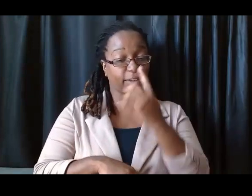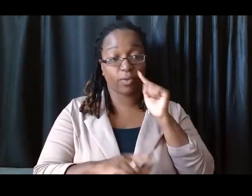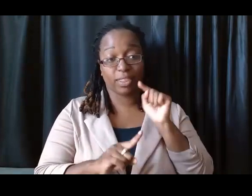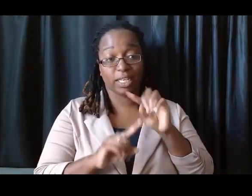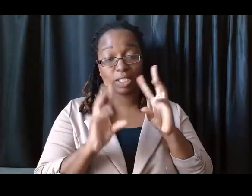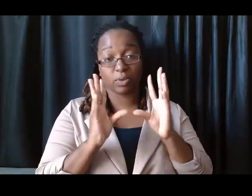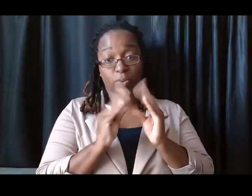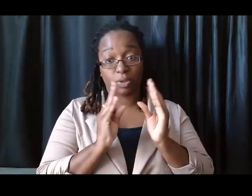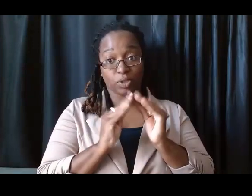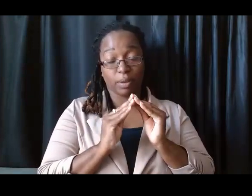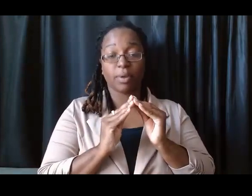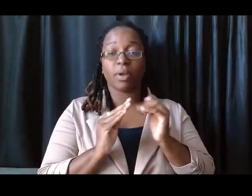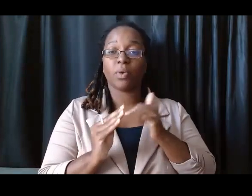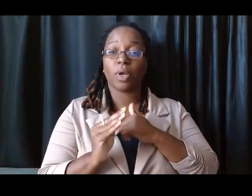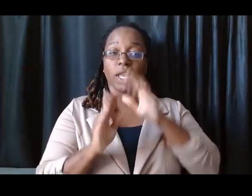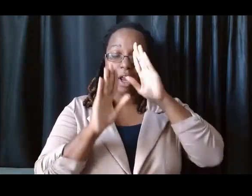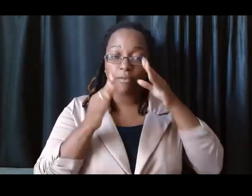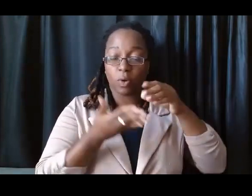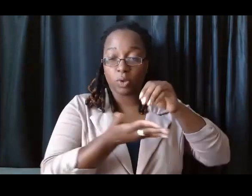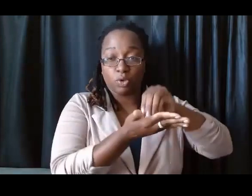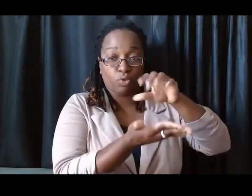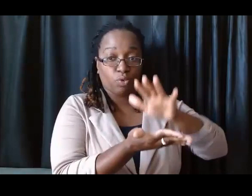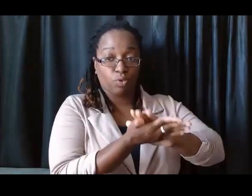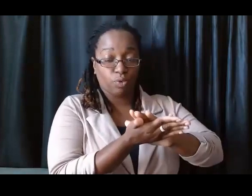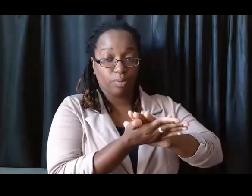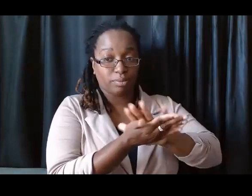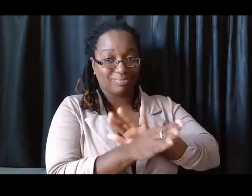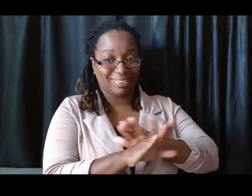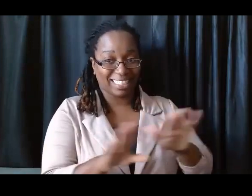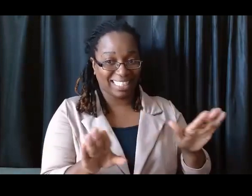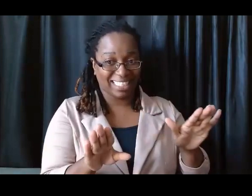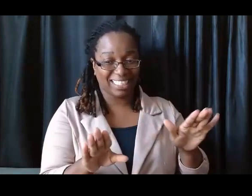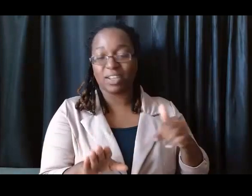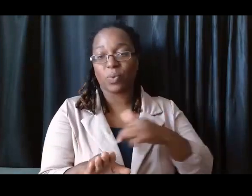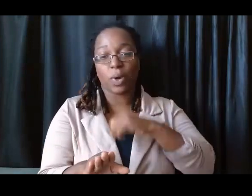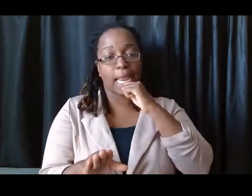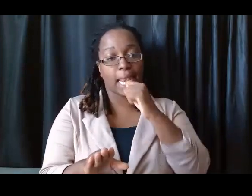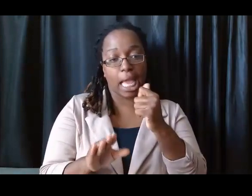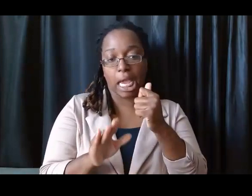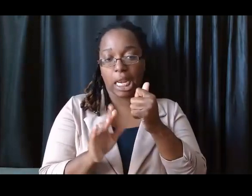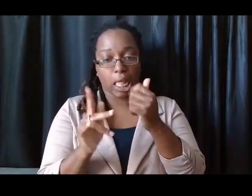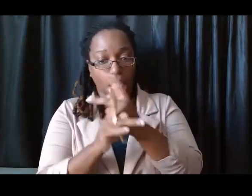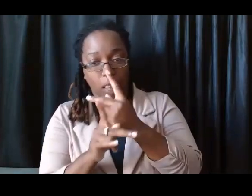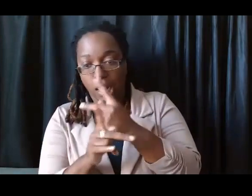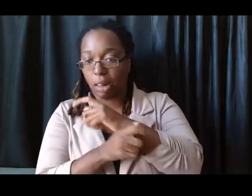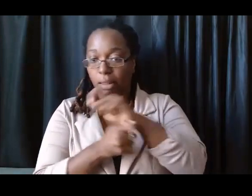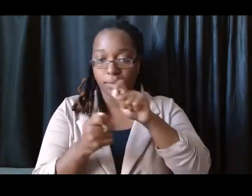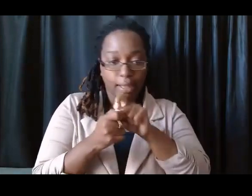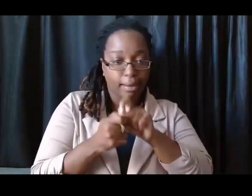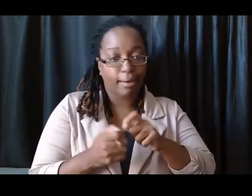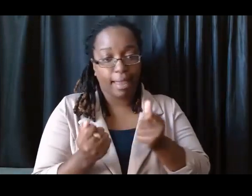Our focus is on reporting. So I'm not going to go into the nuances of how that affects the benefits.